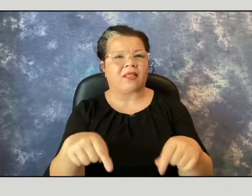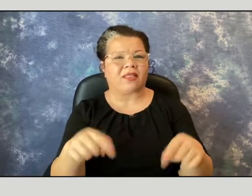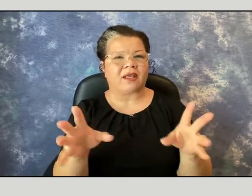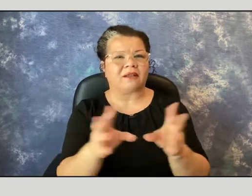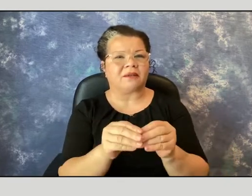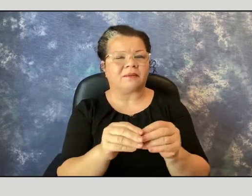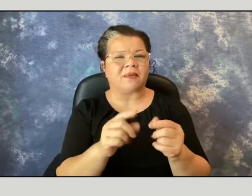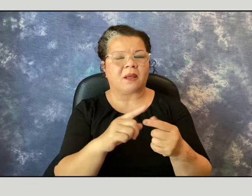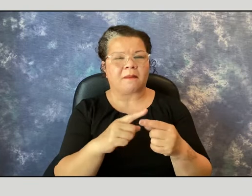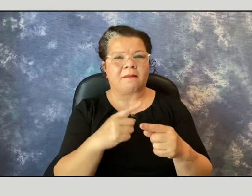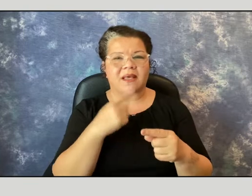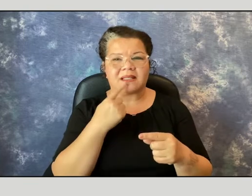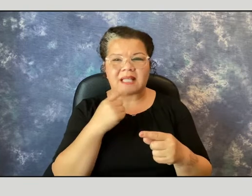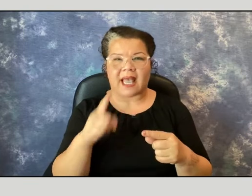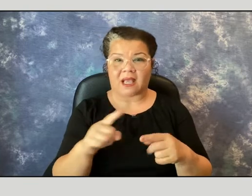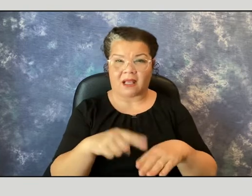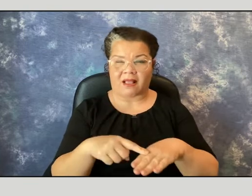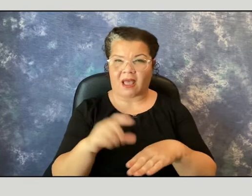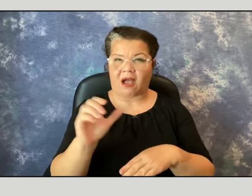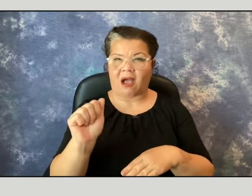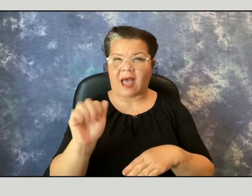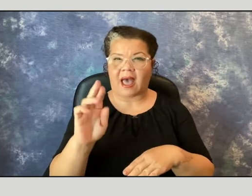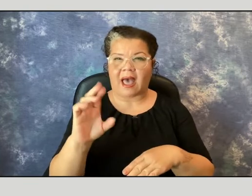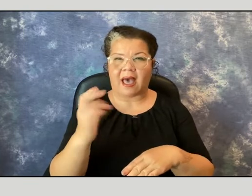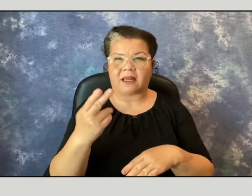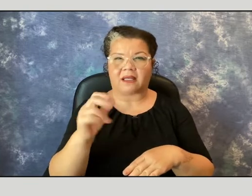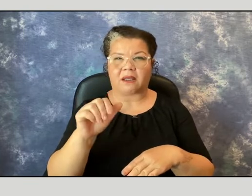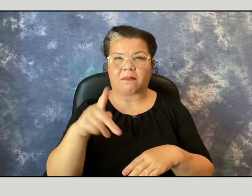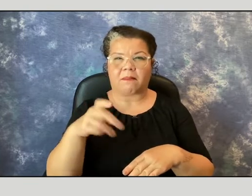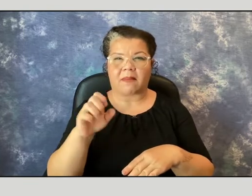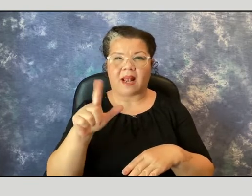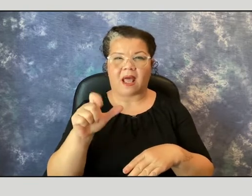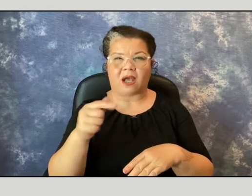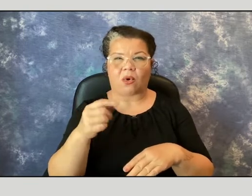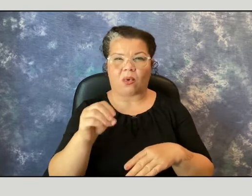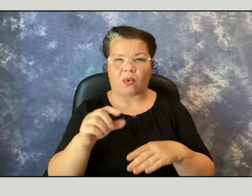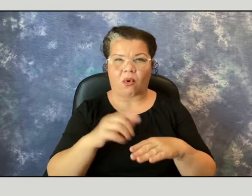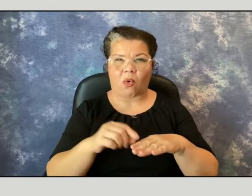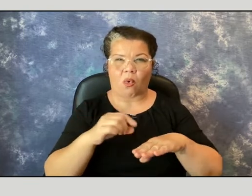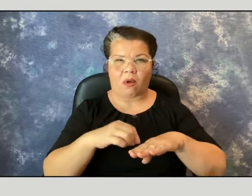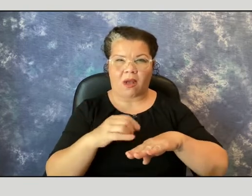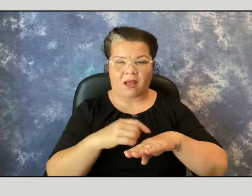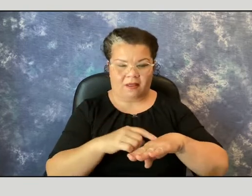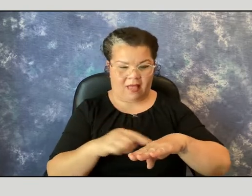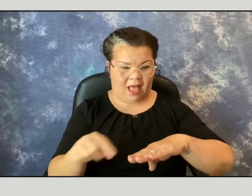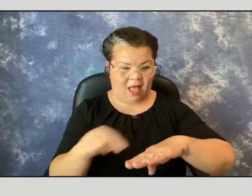and the kind of the need to move across terms, to move from isla to archipelago,